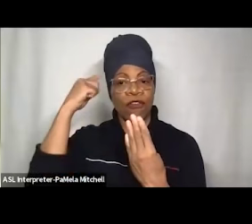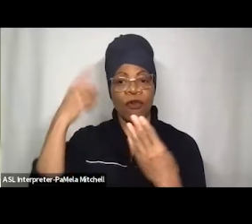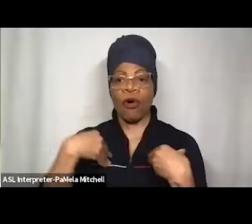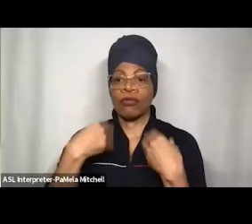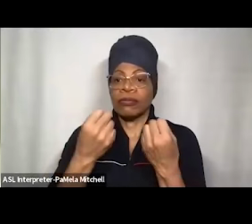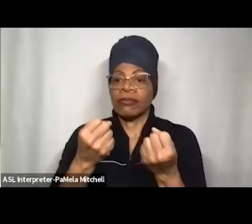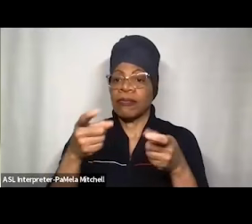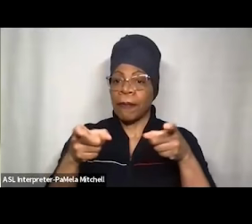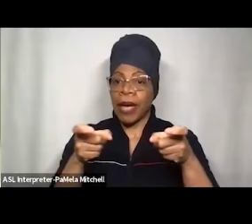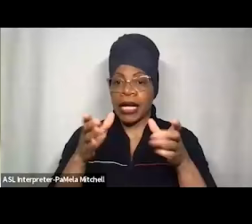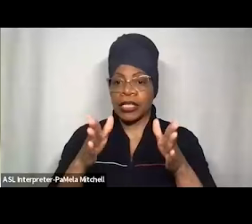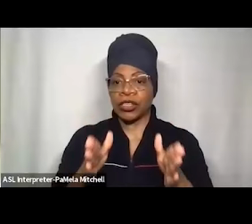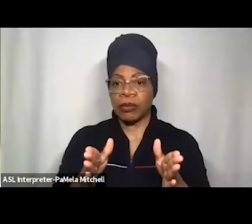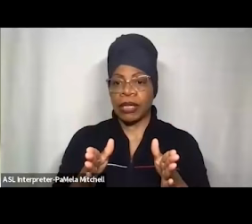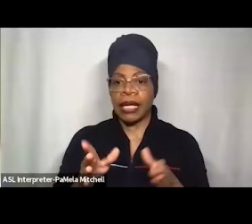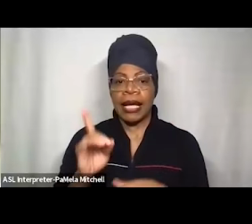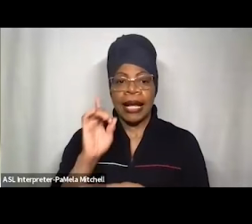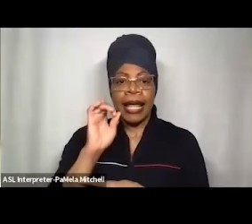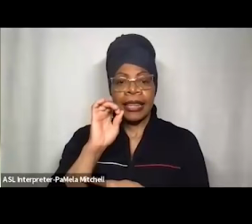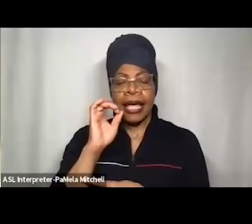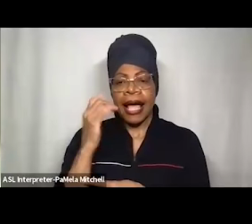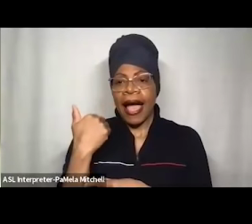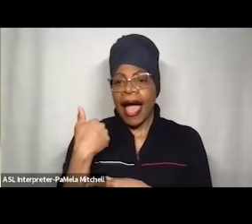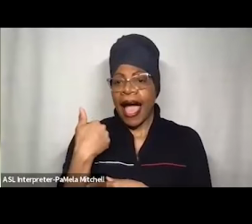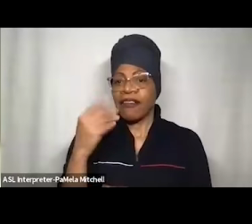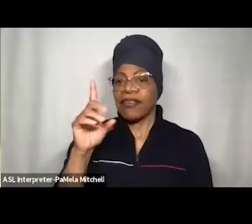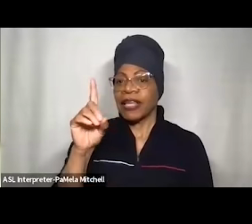So I think having this data helps us to justify the need